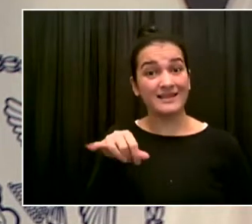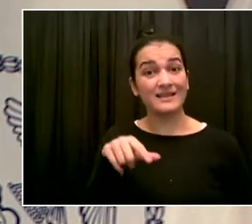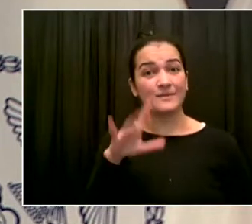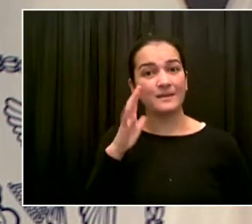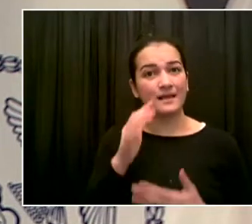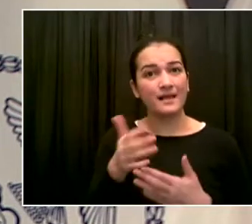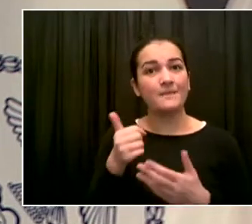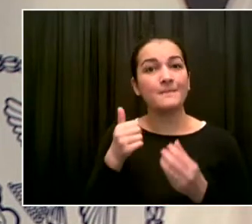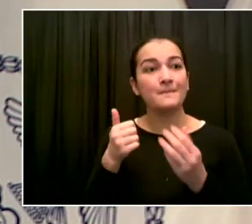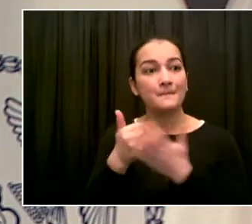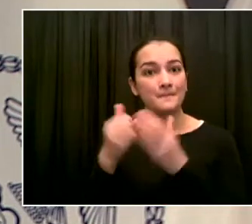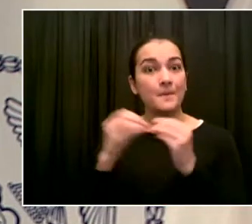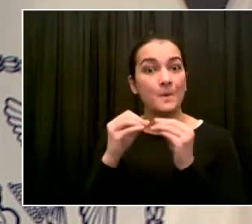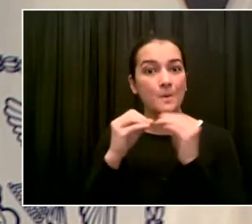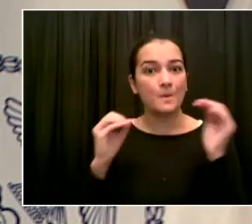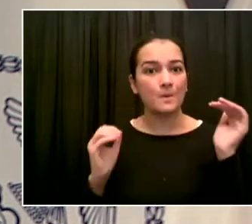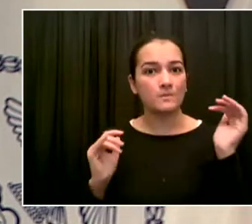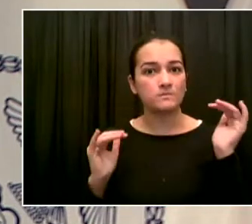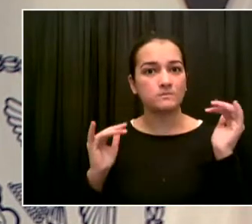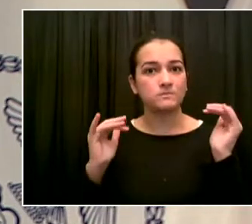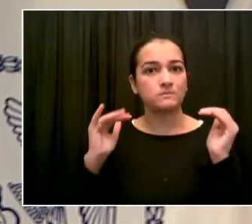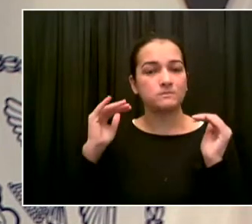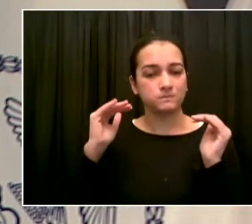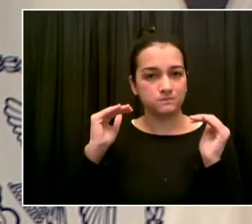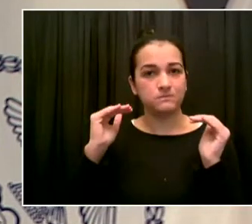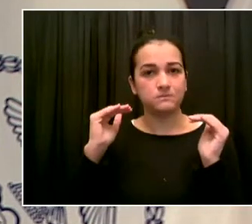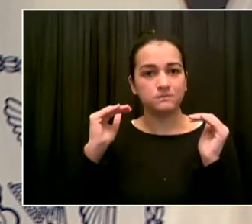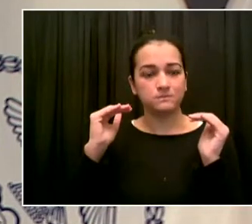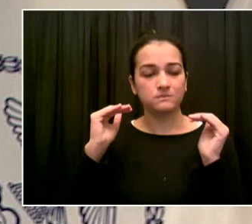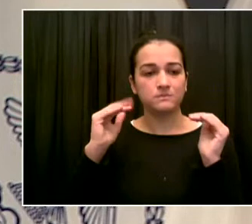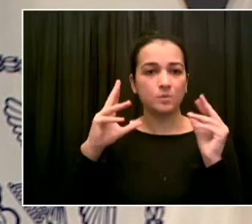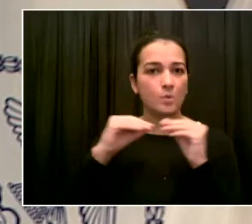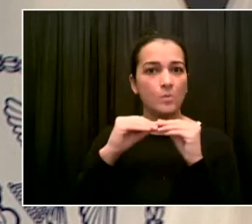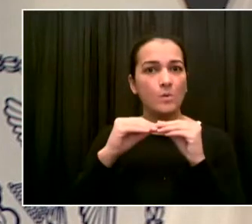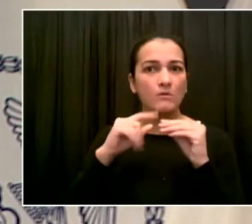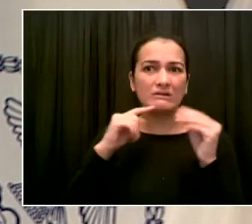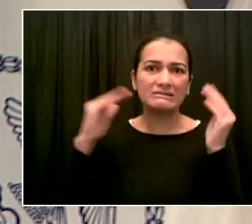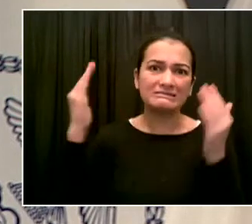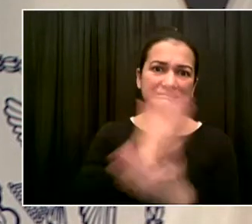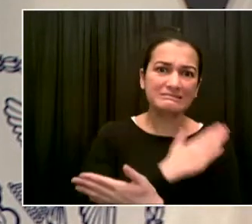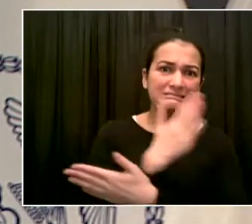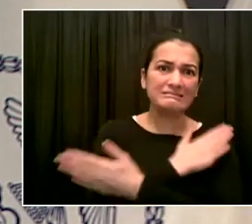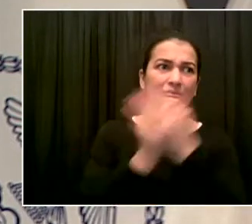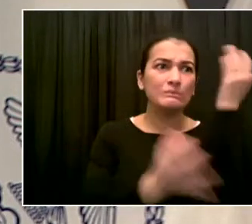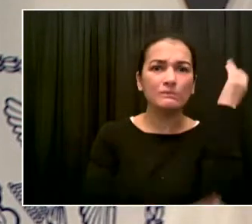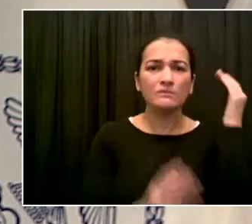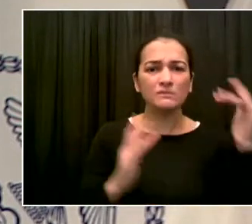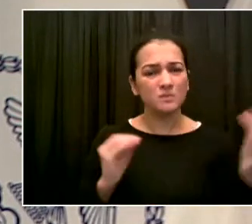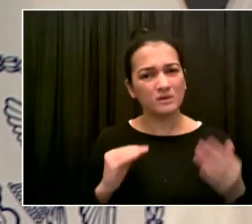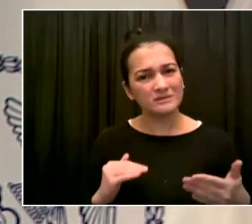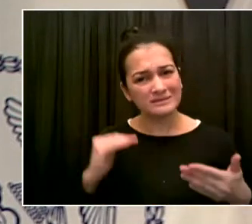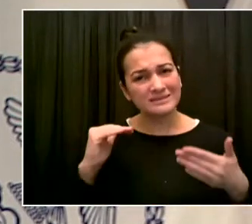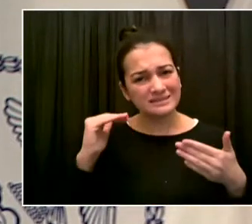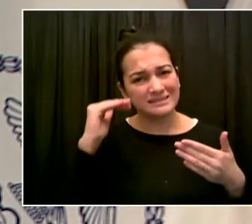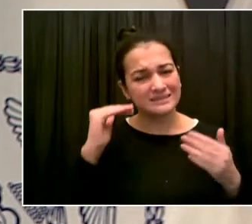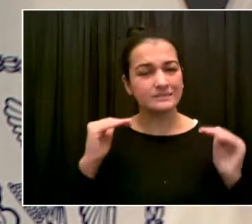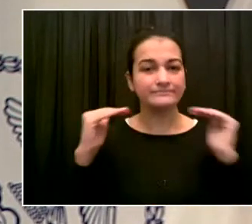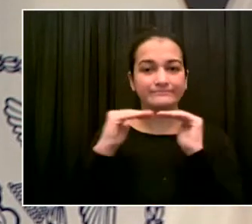HUNDREDS OF THOUSANDS AND WE WILL PRESENT ALL OF THAT YOU YOU. IT IS SOMETHING WE ALL NEED TO BE PROUD OF AS NEW RKYOERS THAT